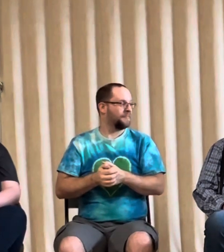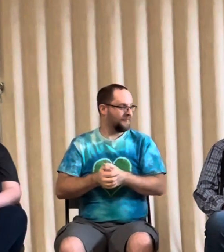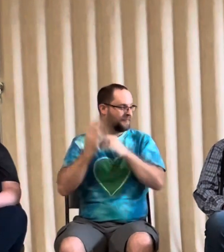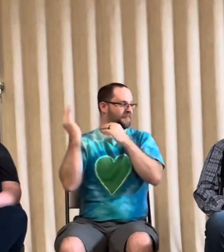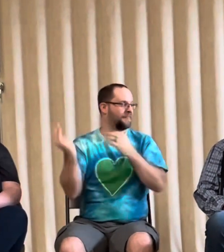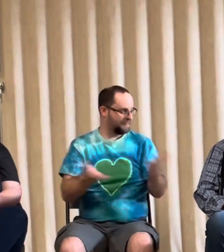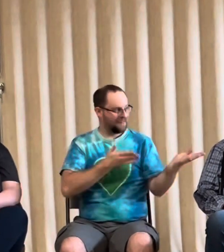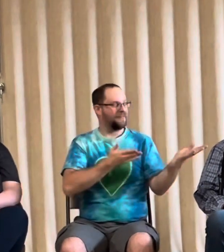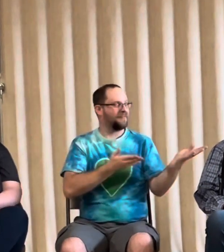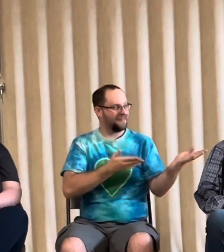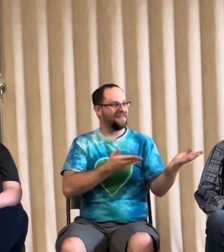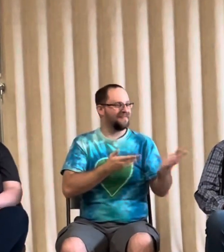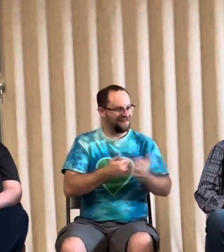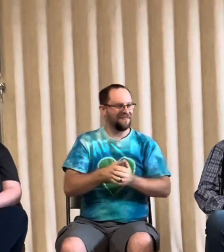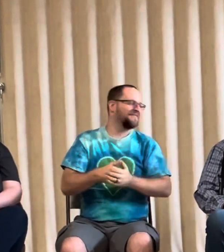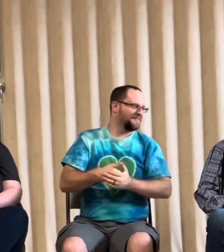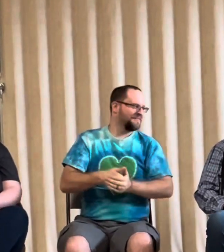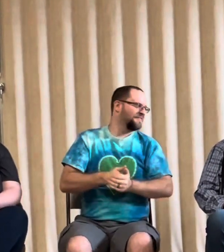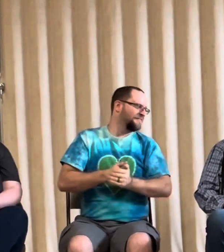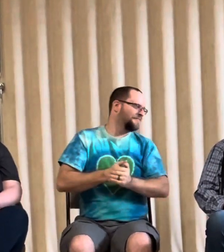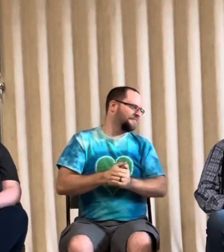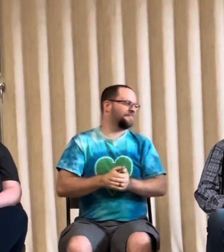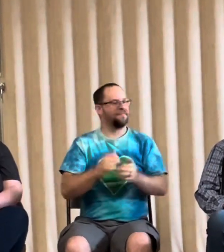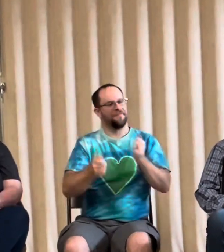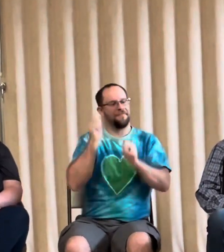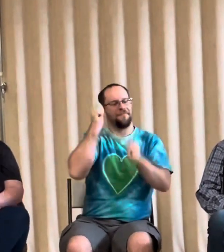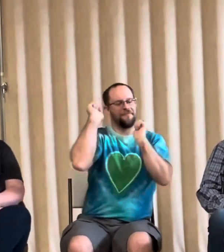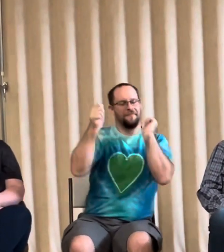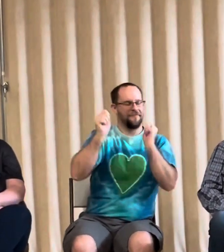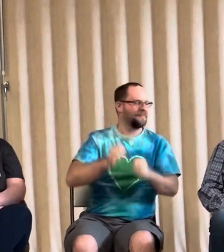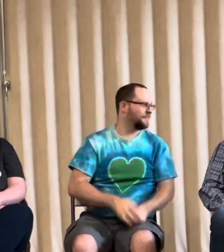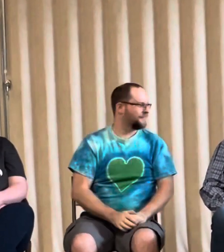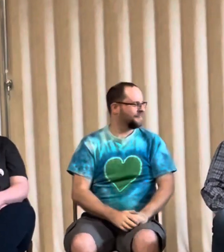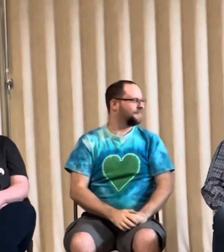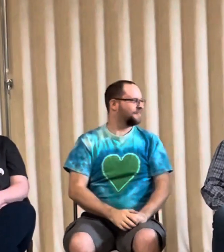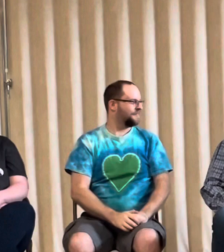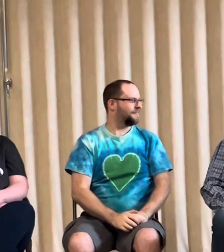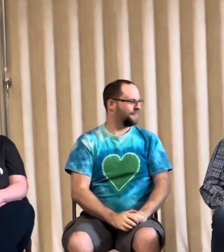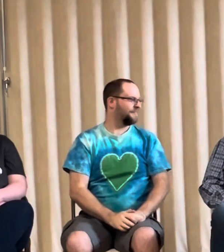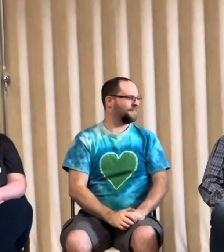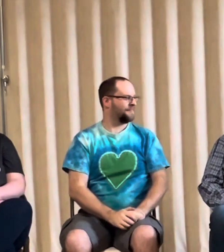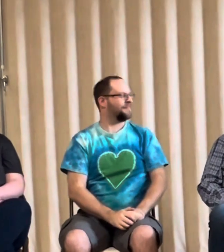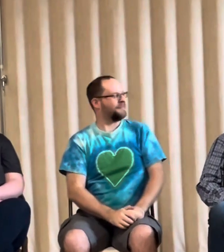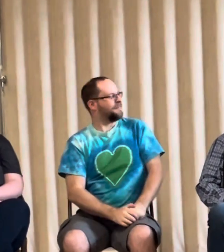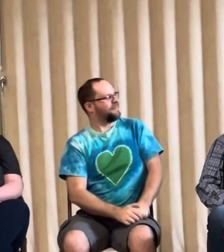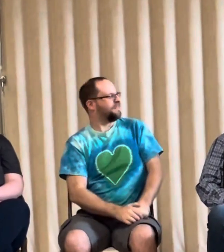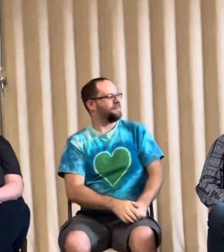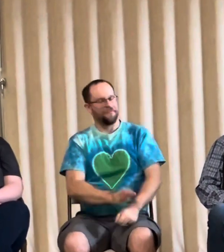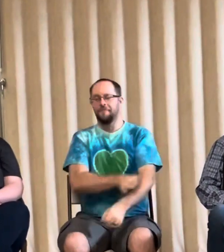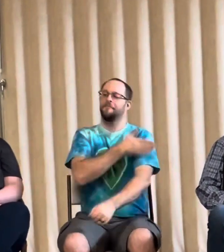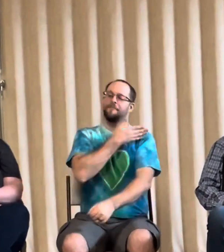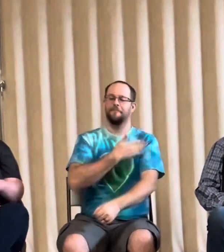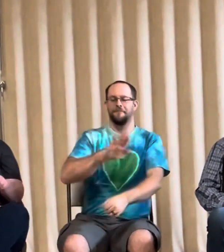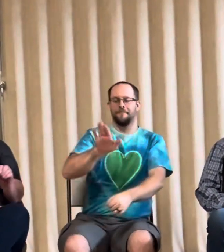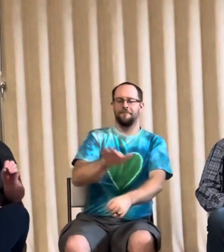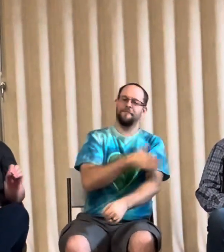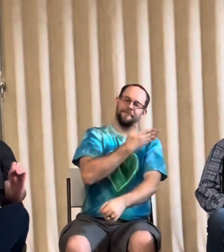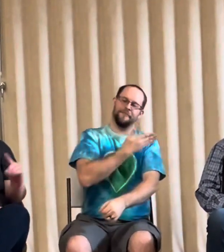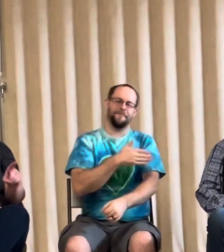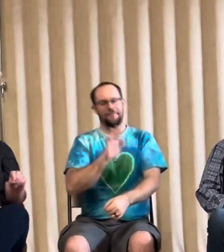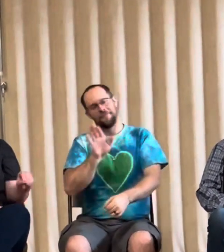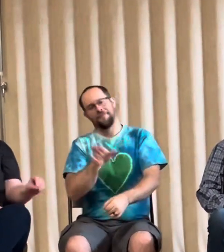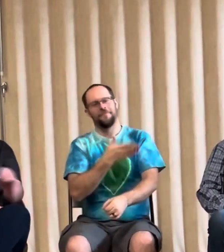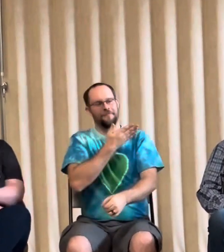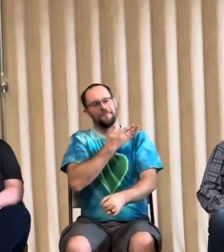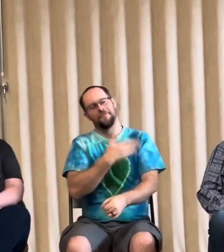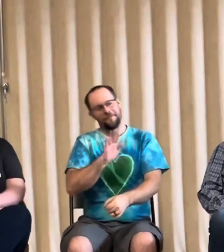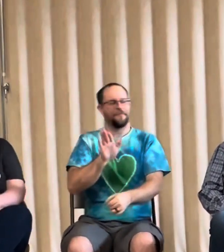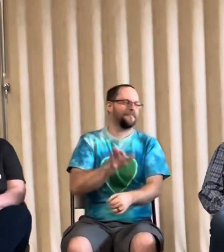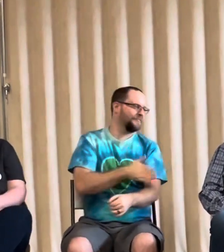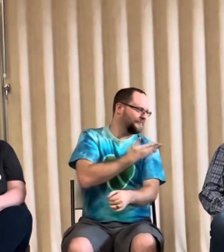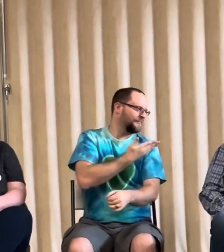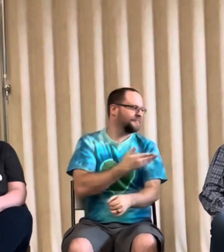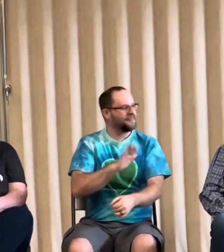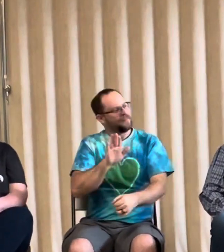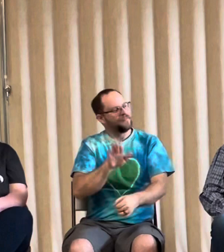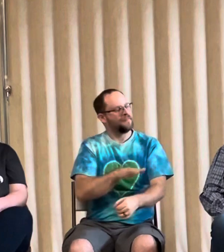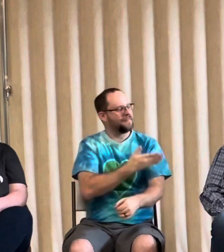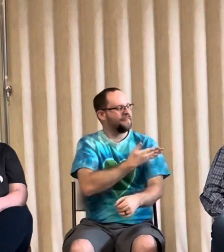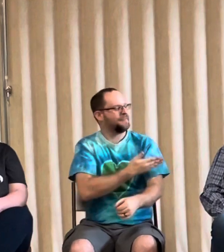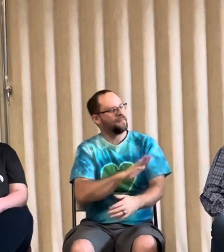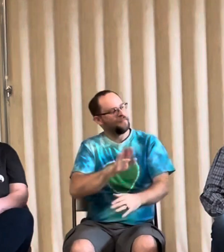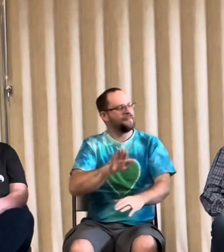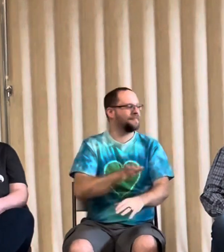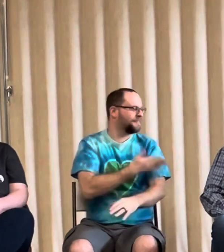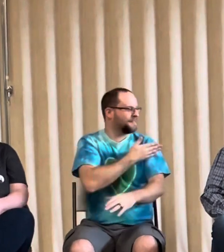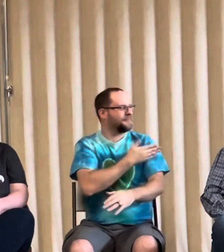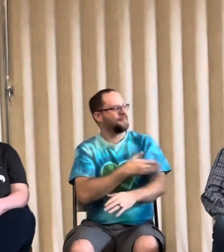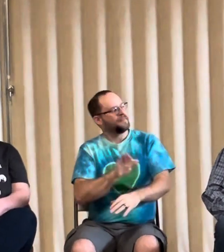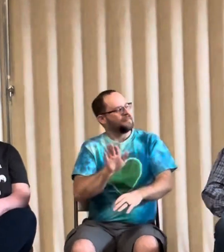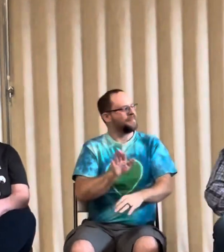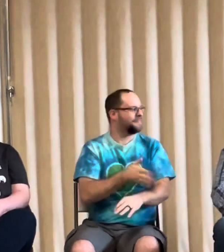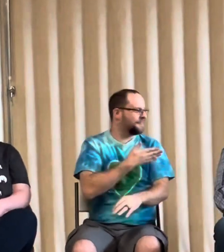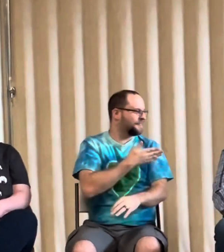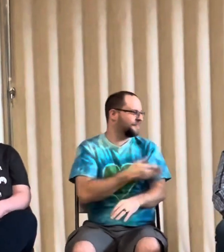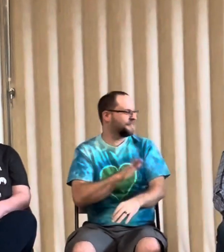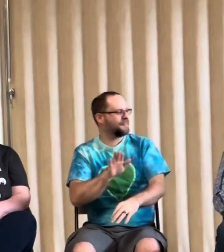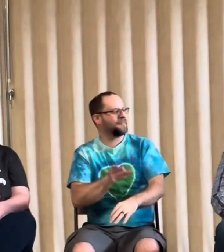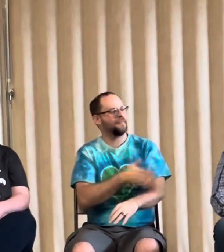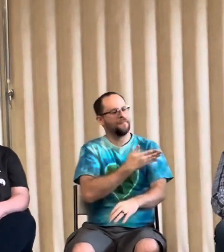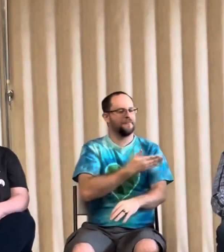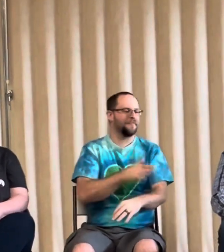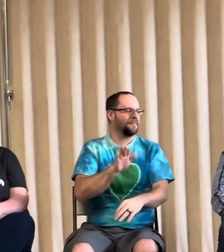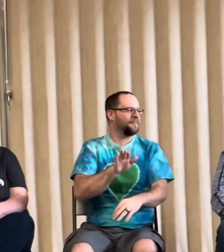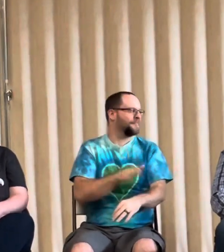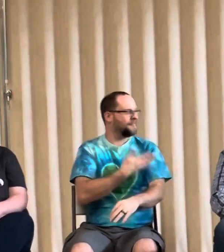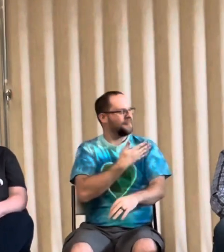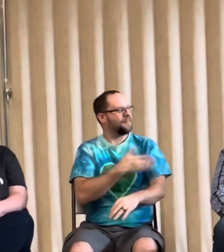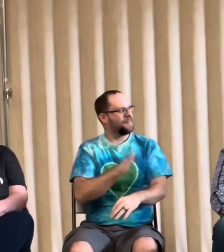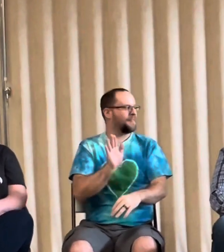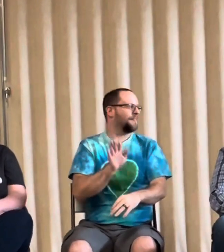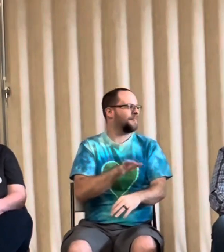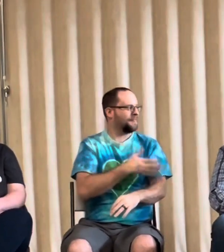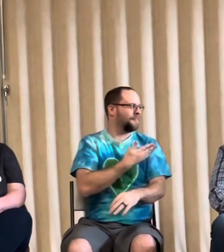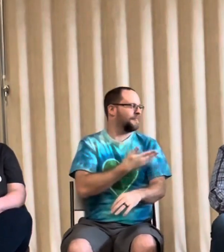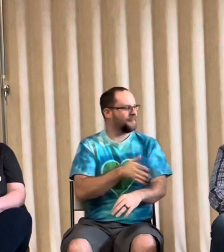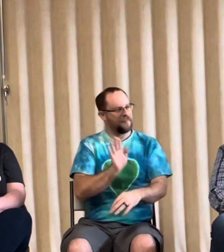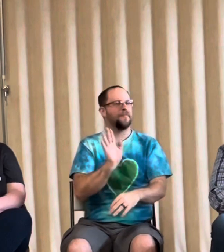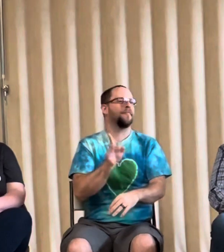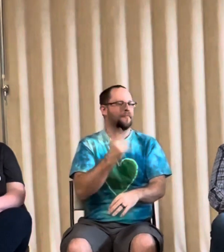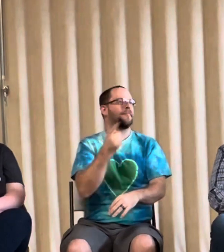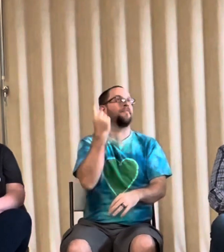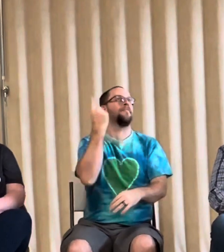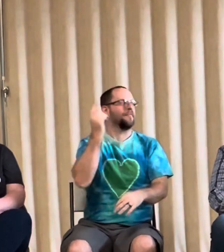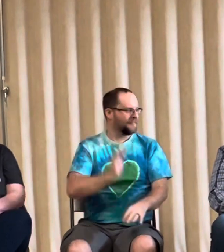*kazoo solo*